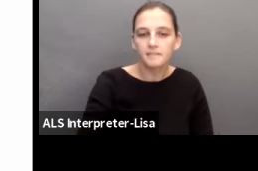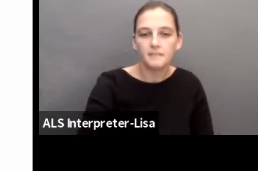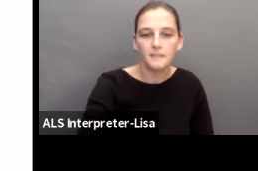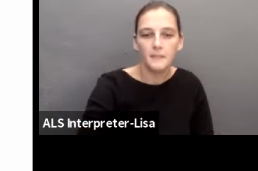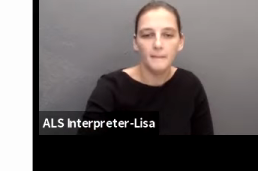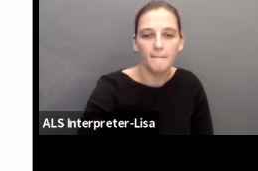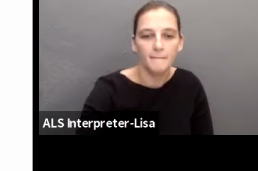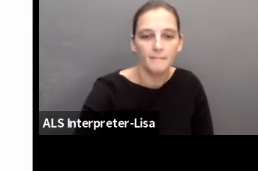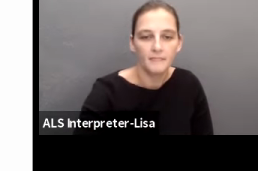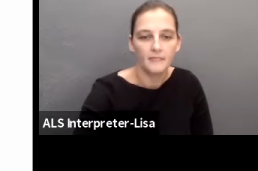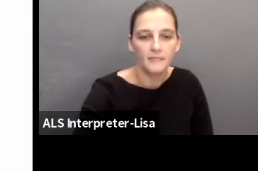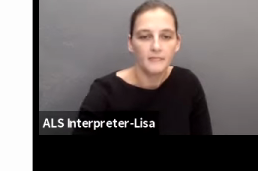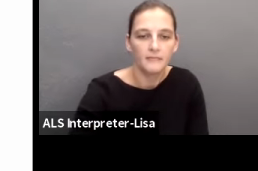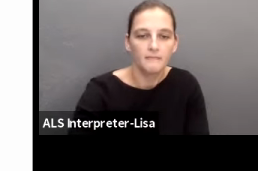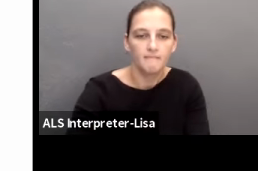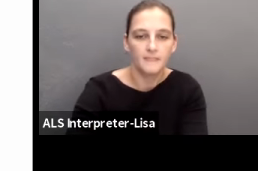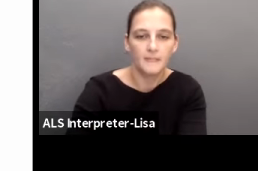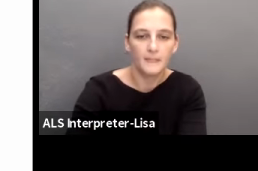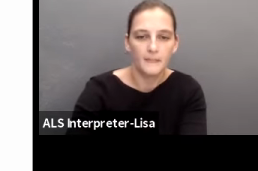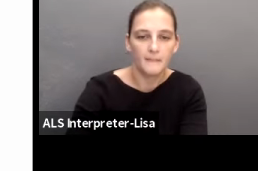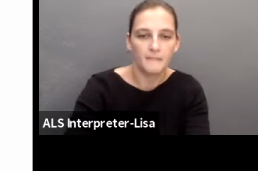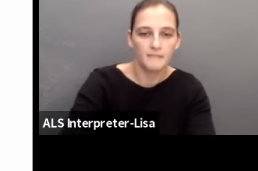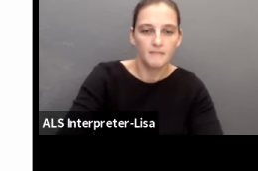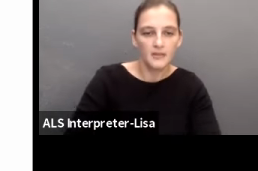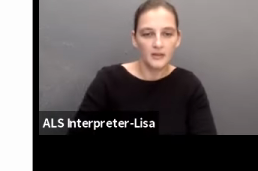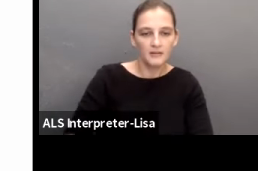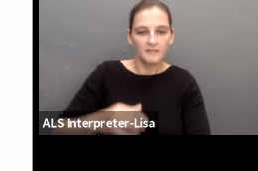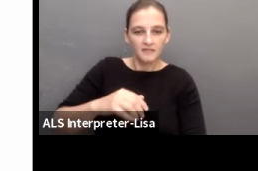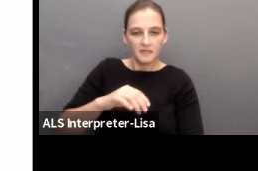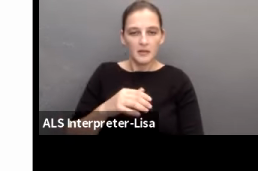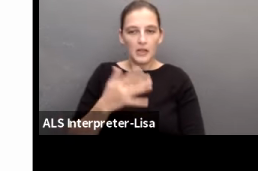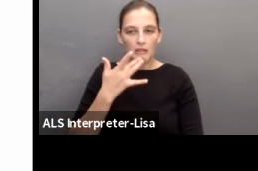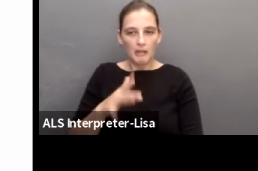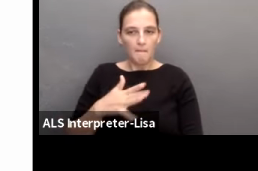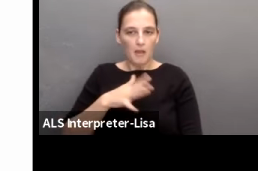I my mom to right there with me